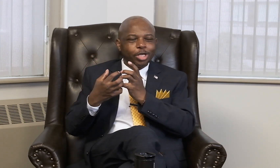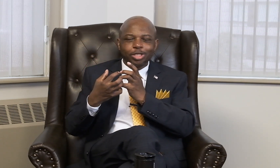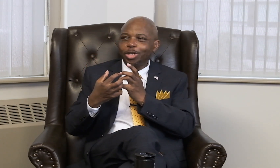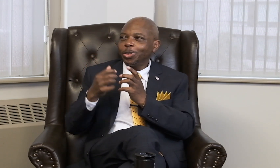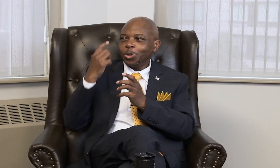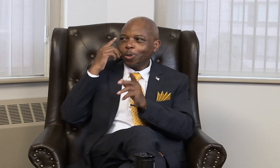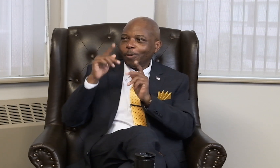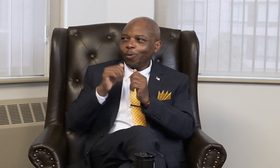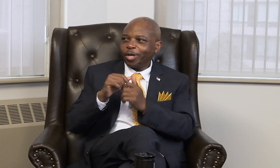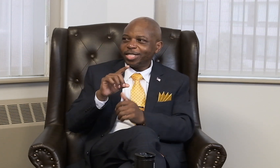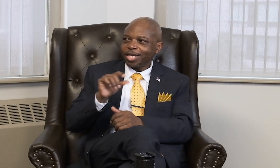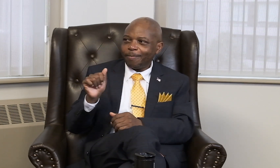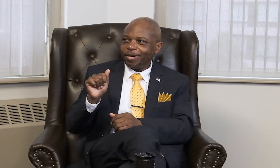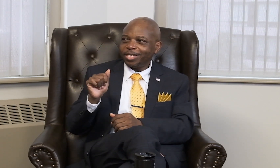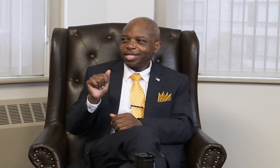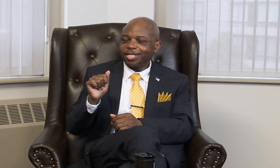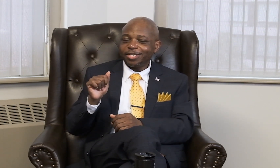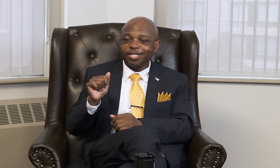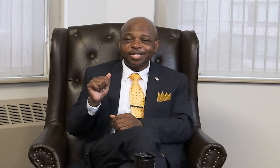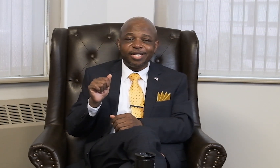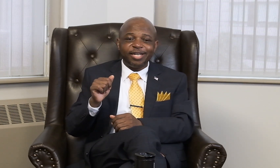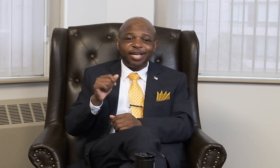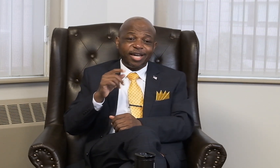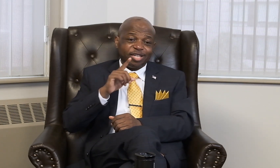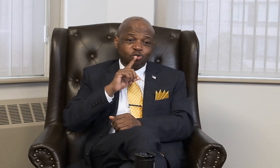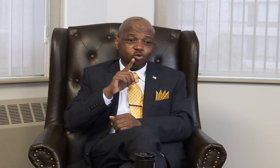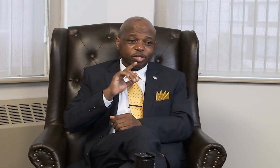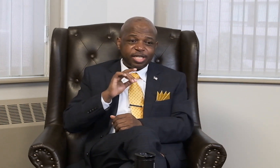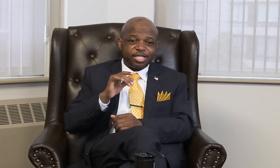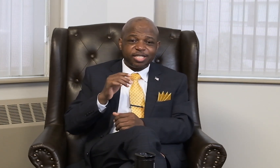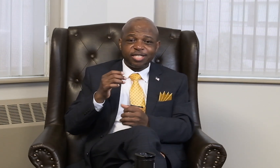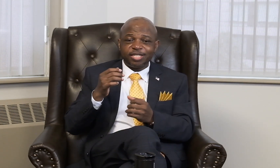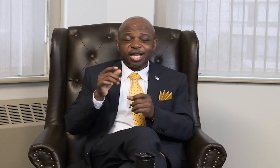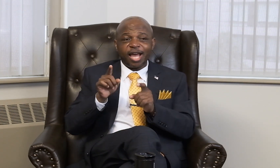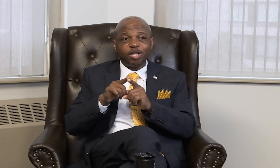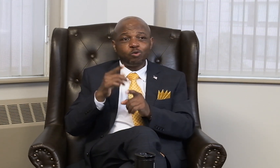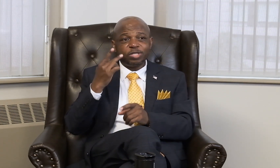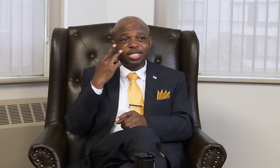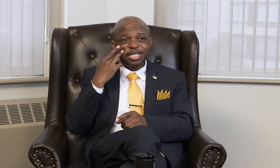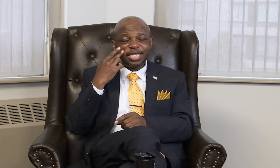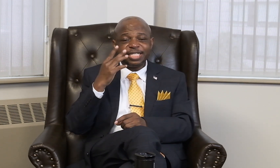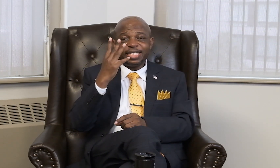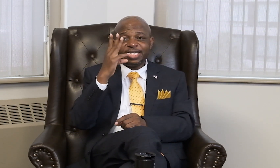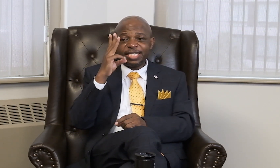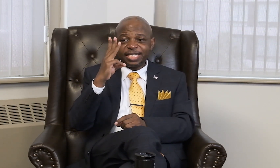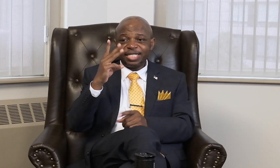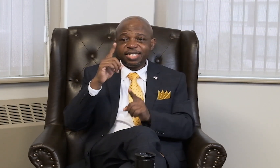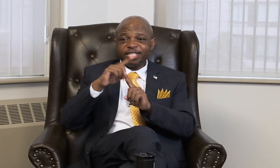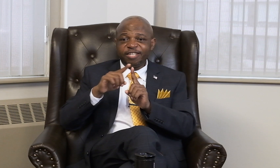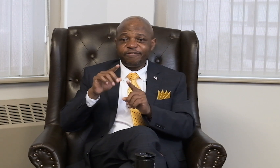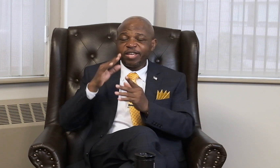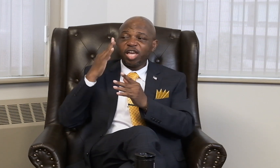DEIA- where we’re now accommodating individuals with disabilities. As you can see with the six